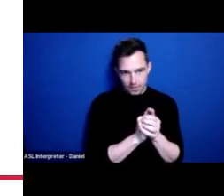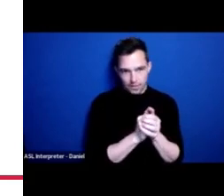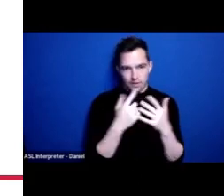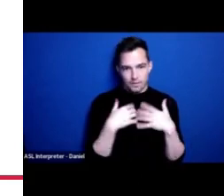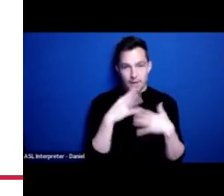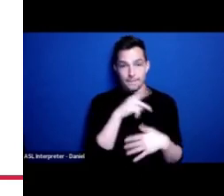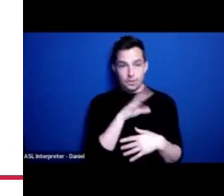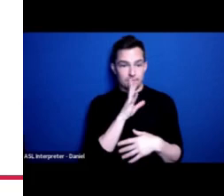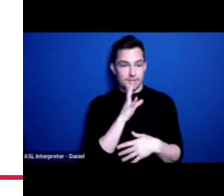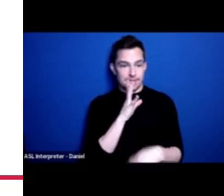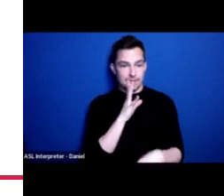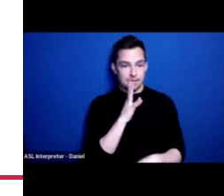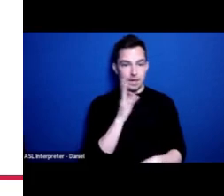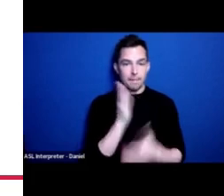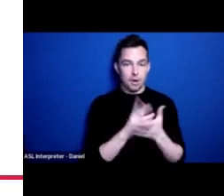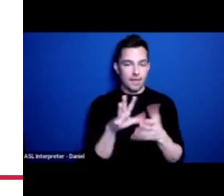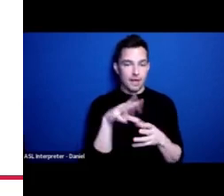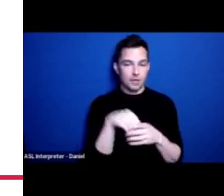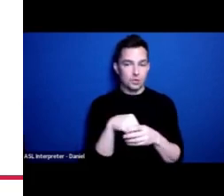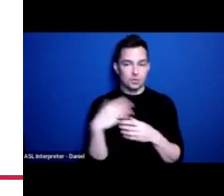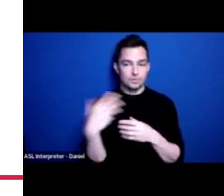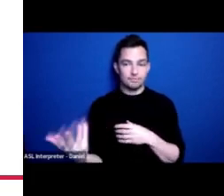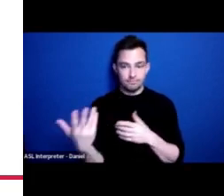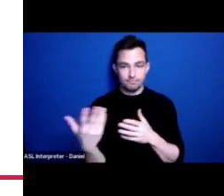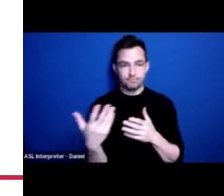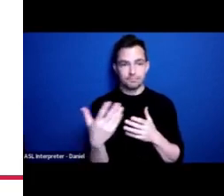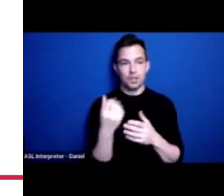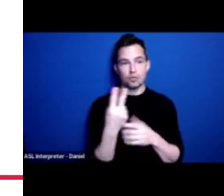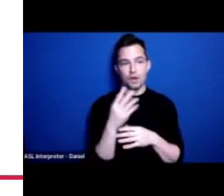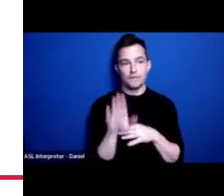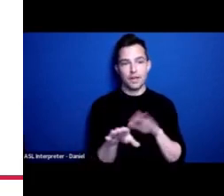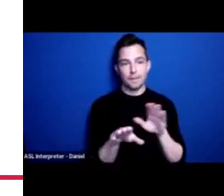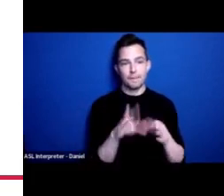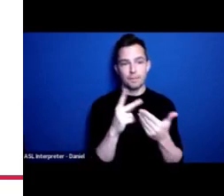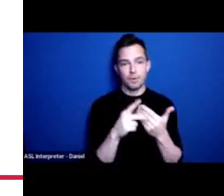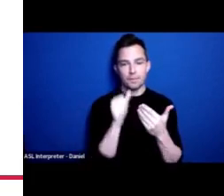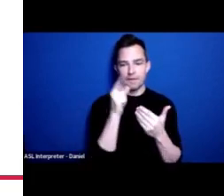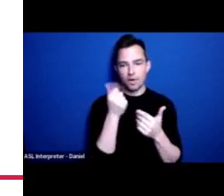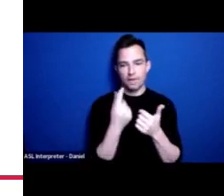that has included a 12 step program. I know this is not for everybody. And I'm not saying